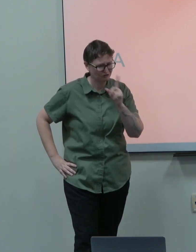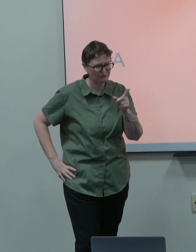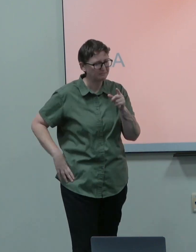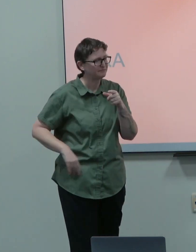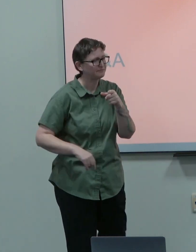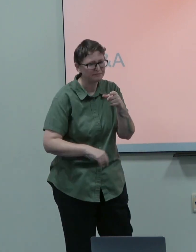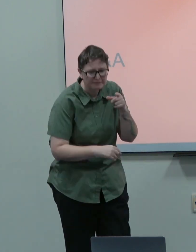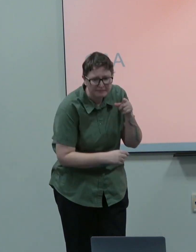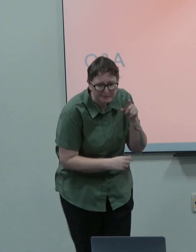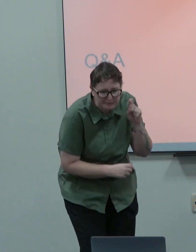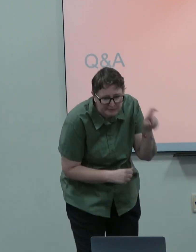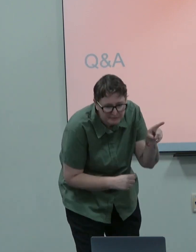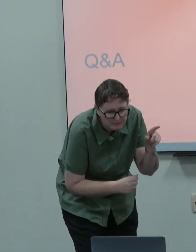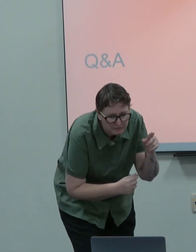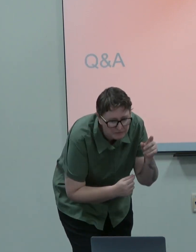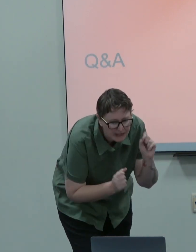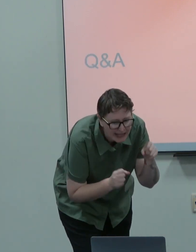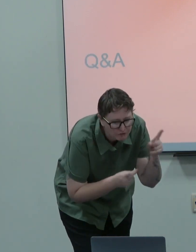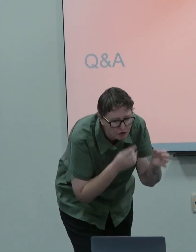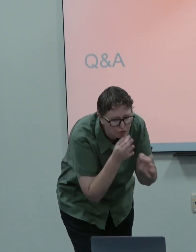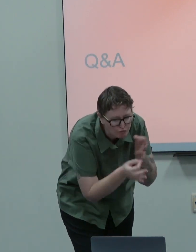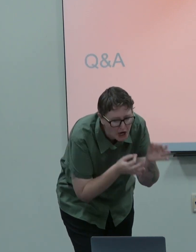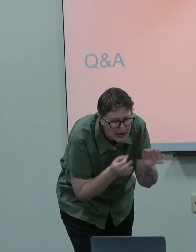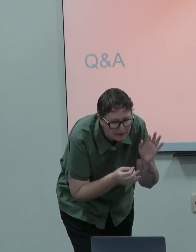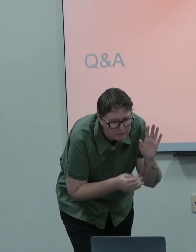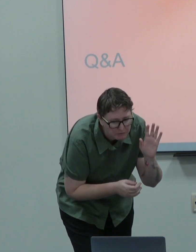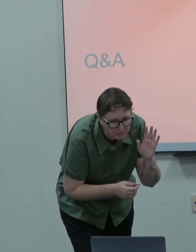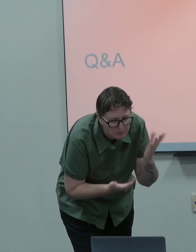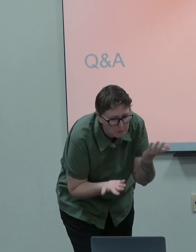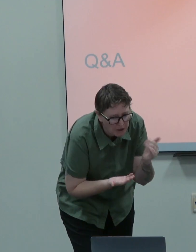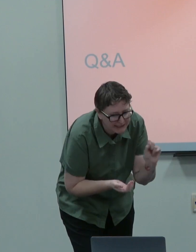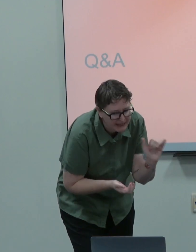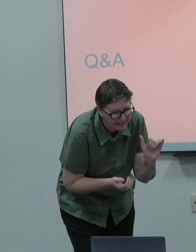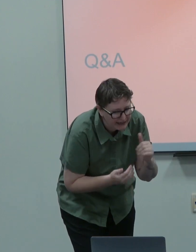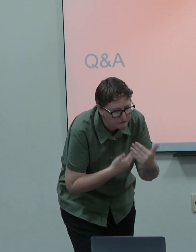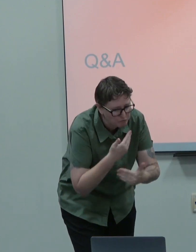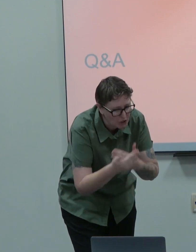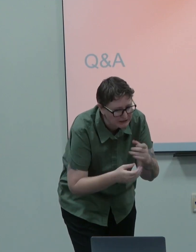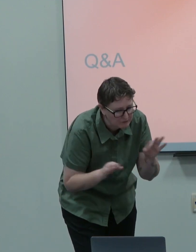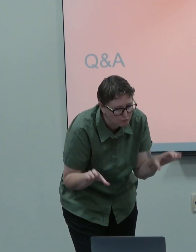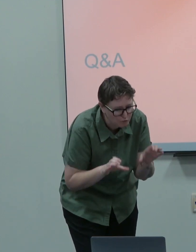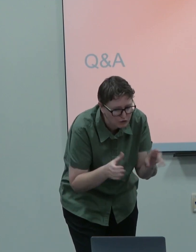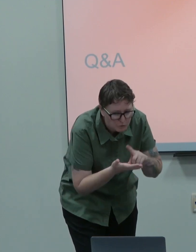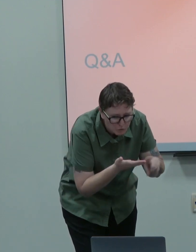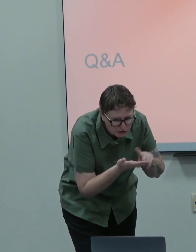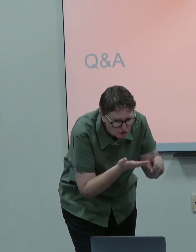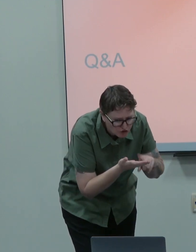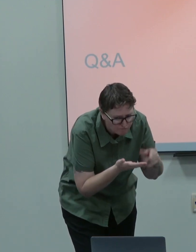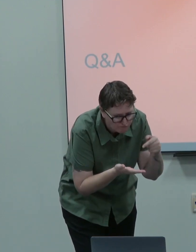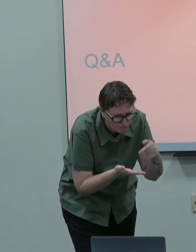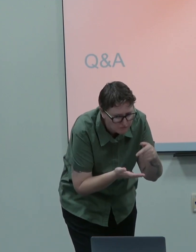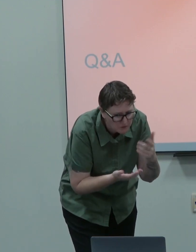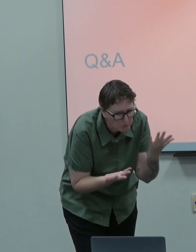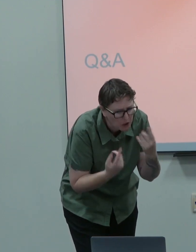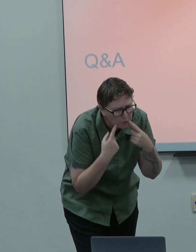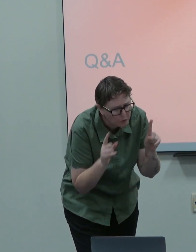Could you repeat the question? Jenna said, sure. Can you describe what the process of research was like?